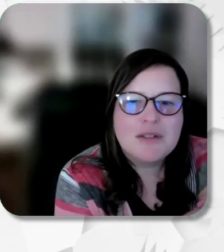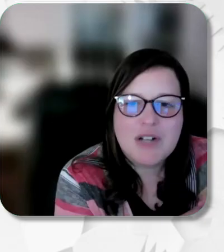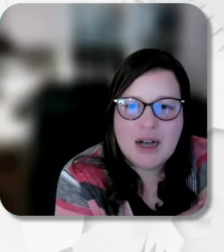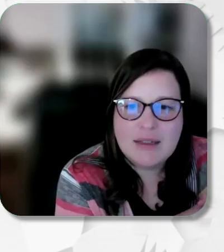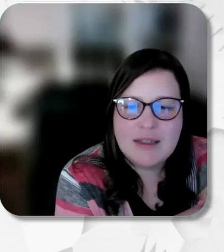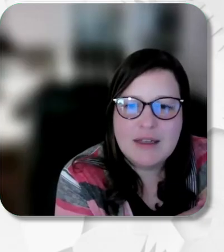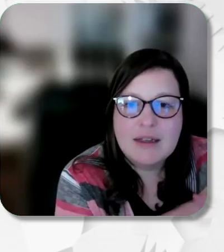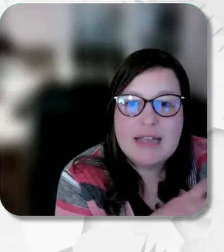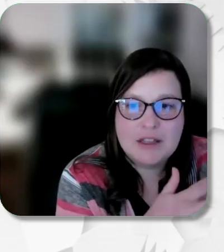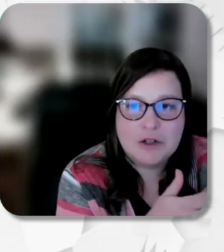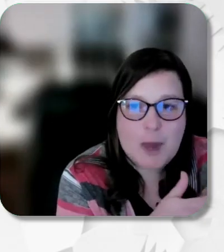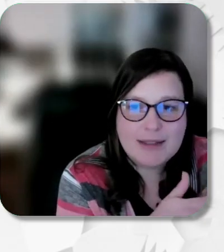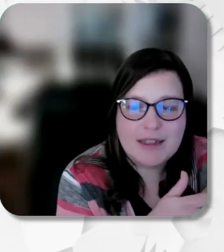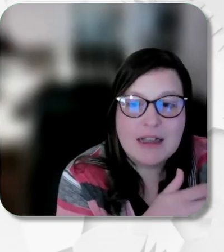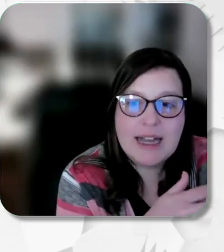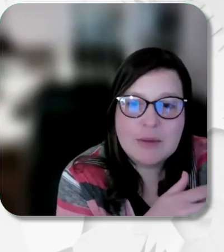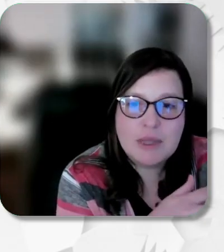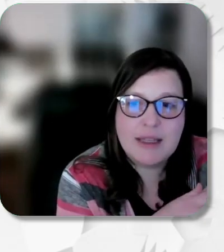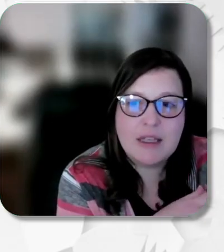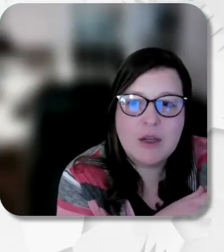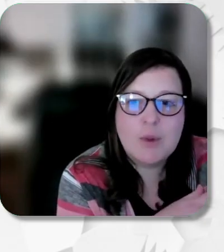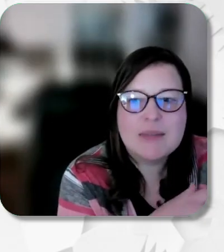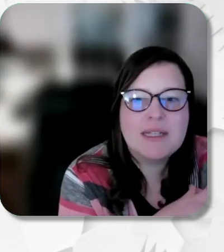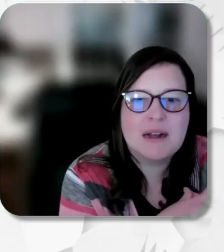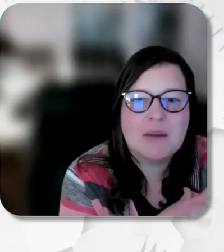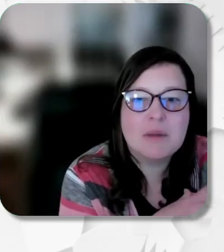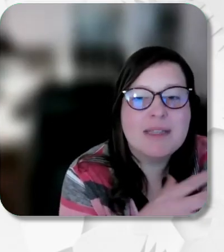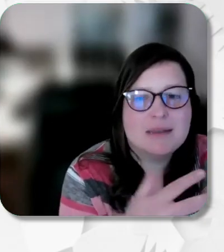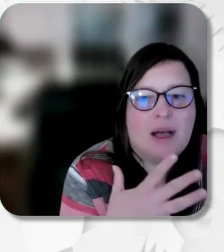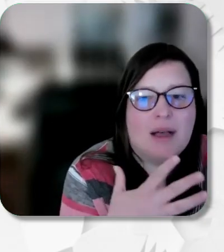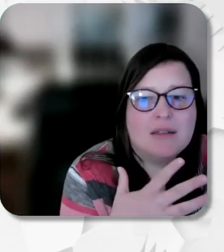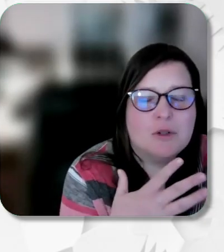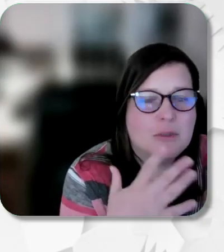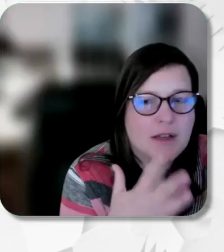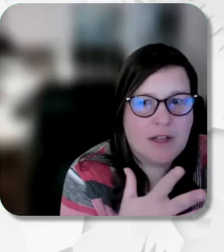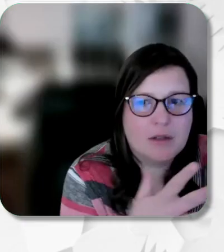of a colleague Kathy Hirsh Pasek in guided play we simply set up the mis en place or as my fellow